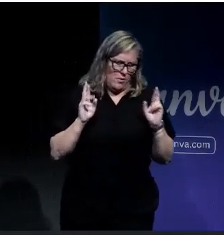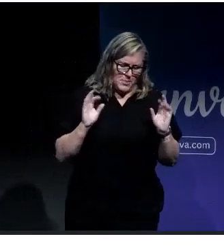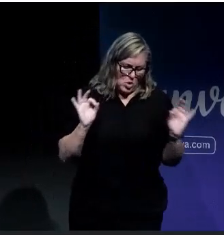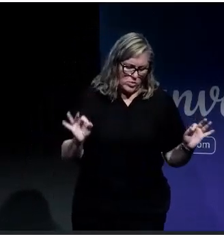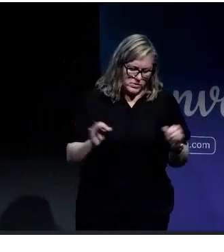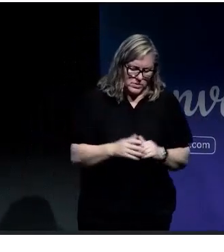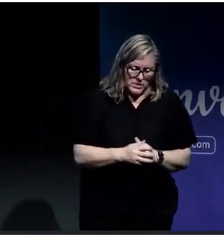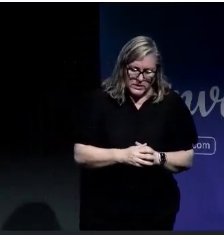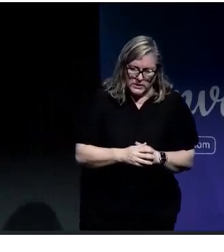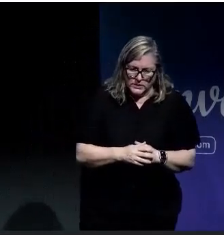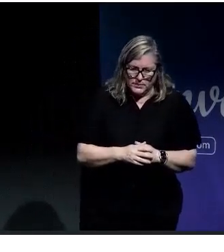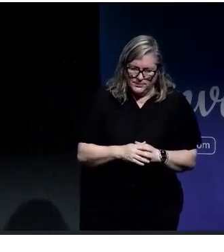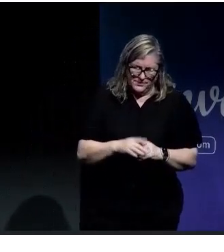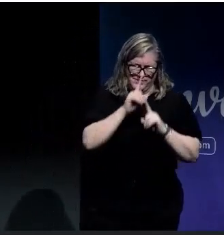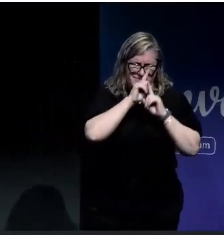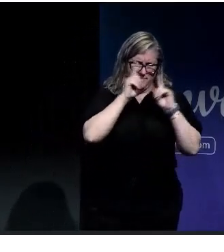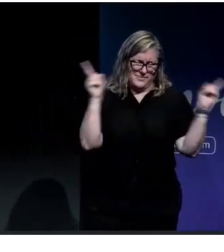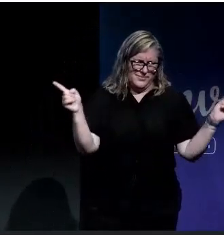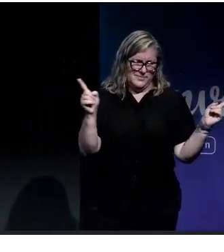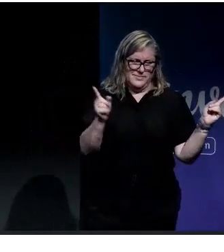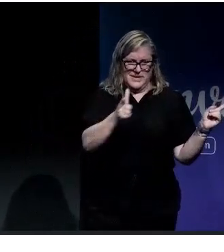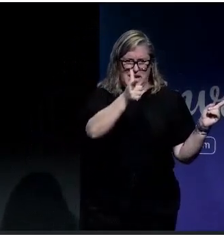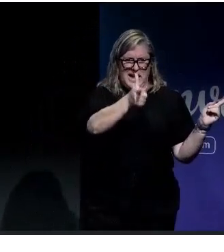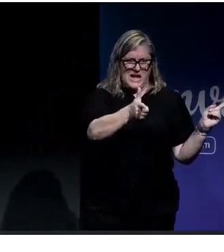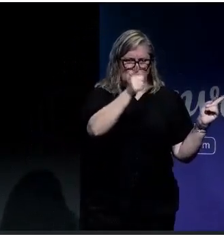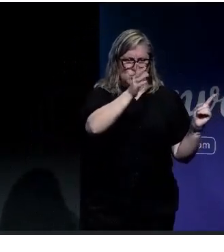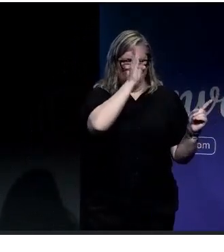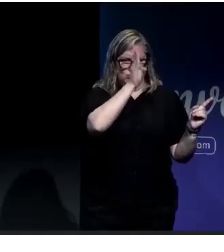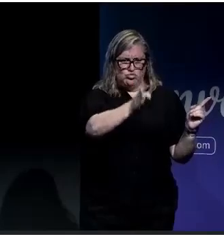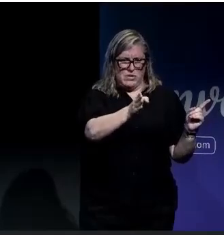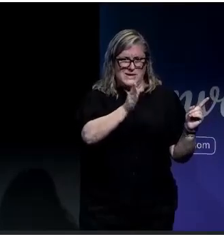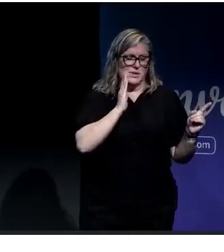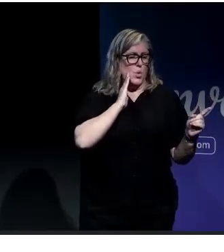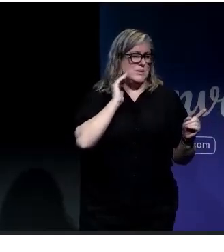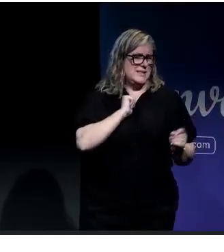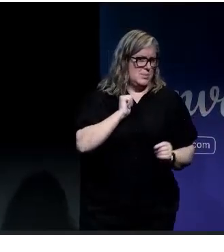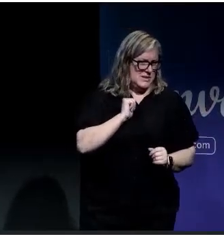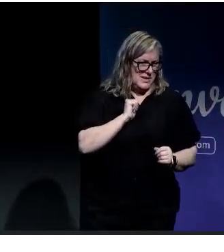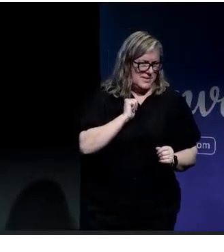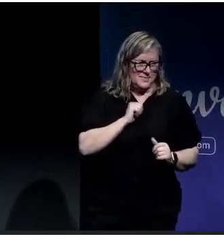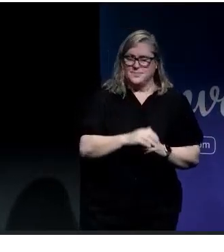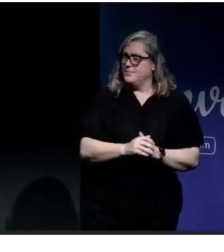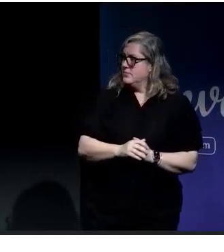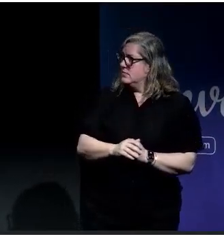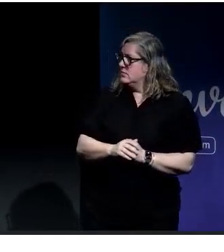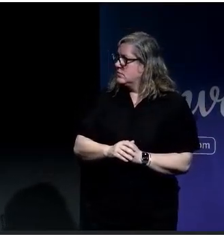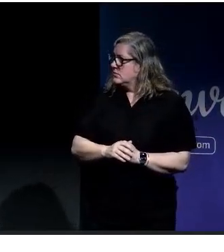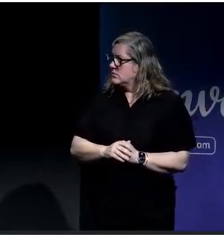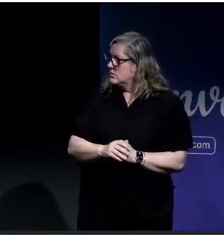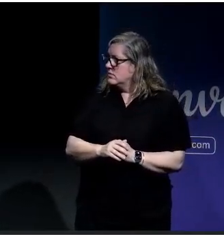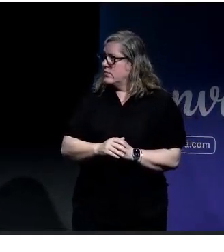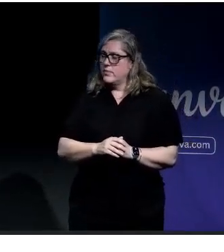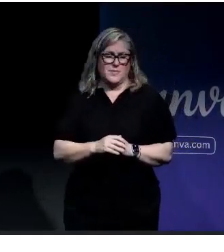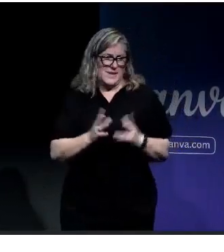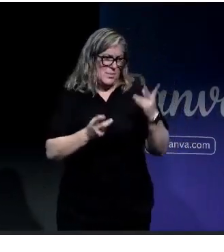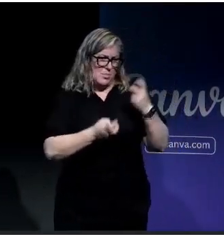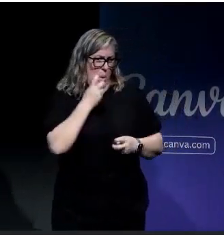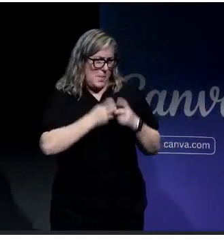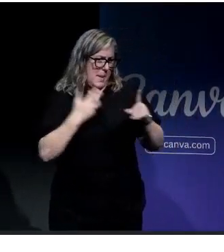They can't shoot straight anyway, so it's okay. Uh, the problem with this is the same problem as we had just earlier.